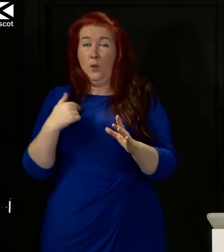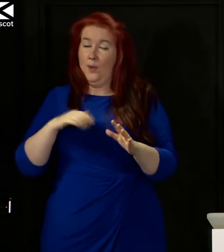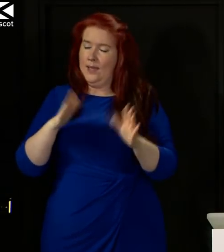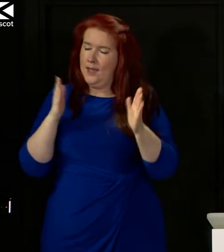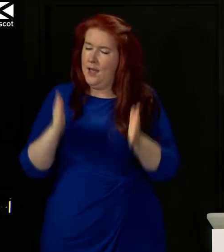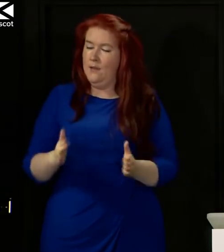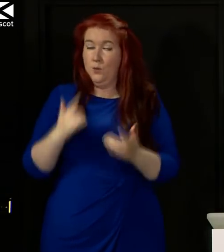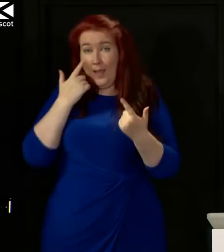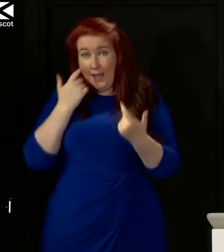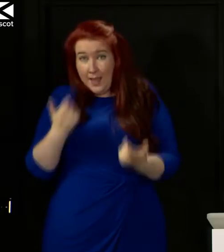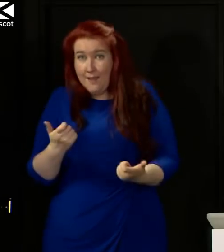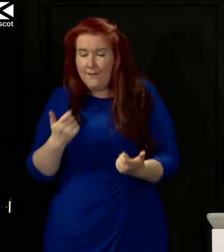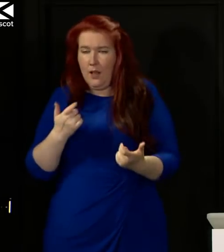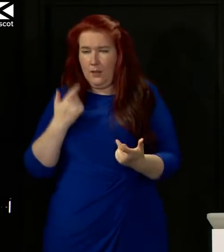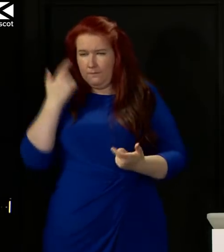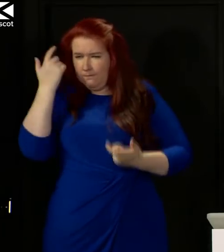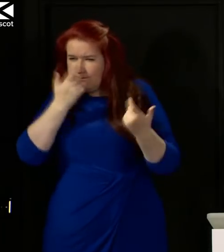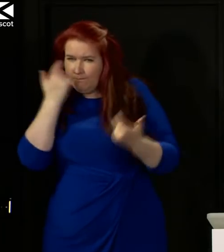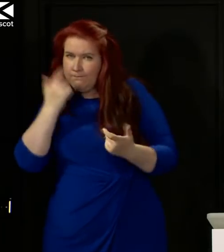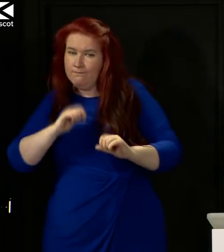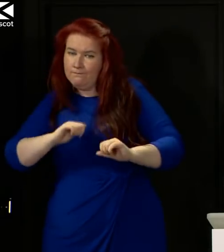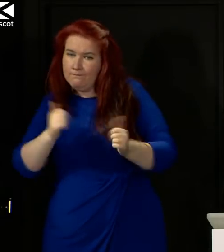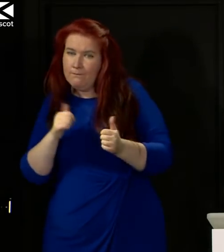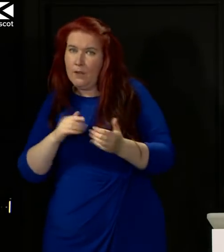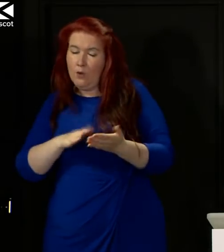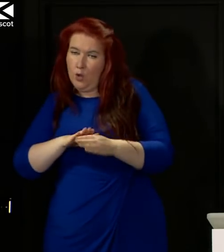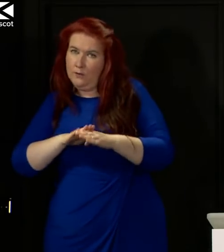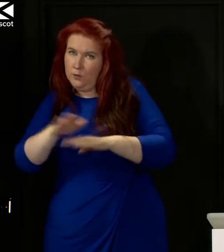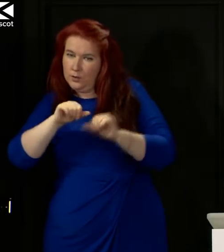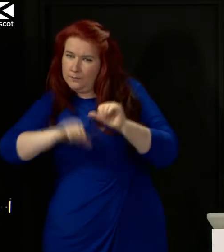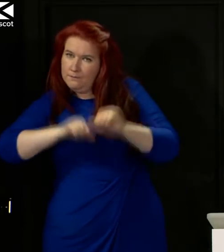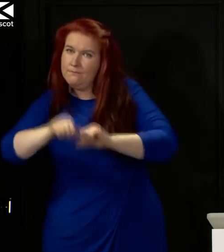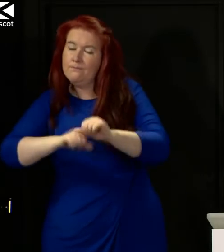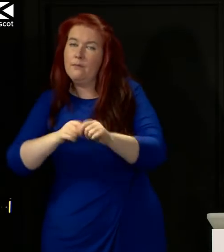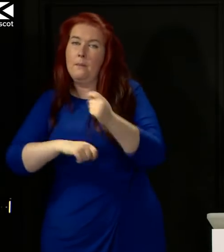and considered plan for moving forward to greater normality. And again, the more we